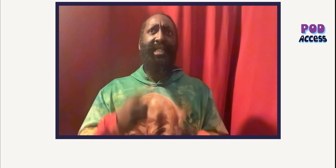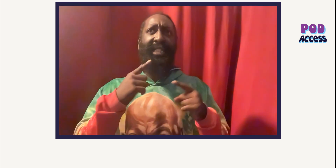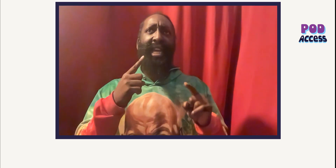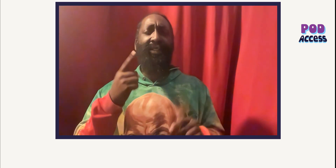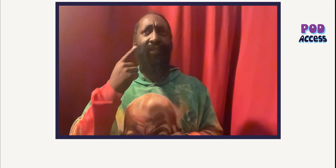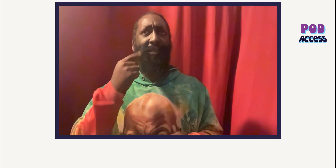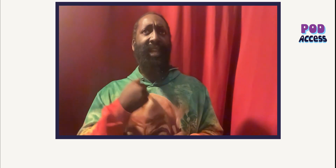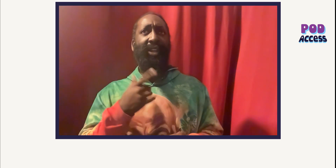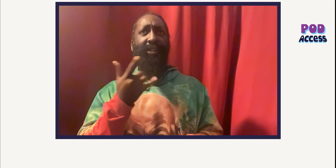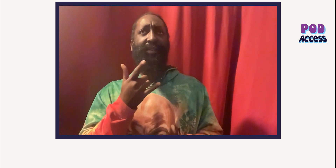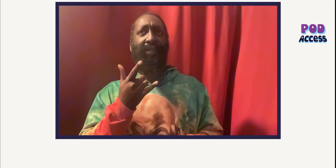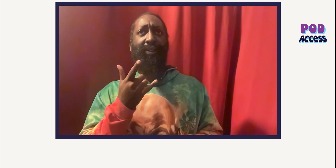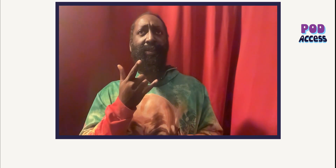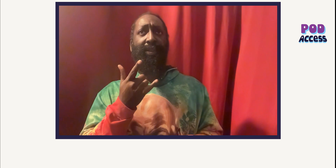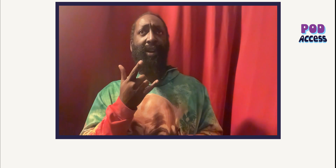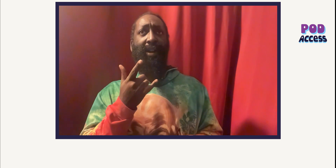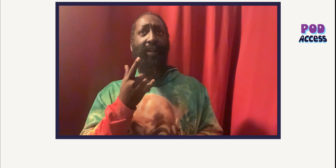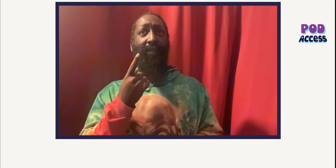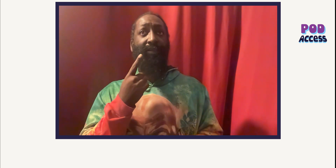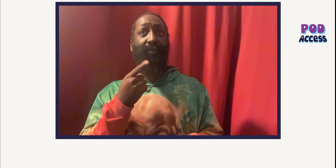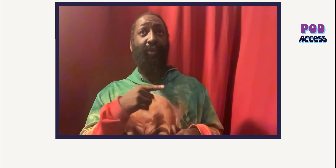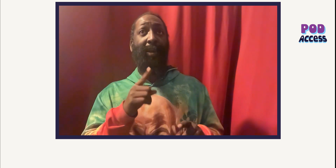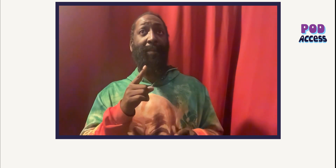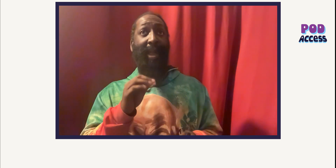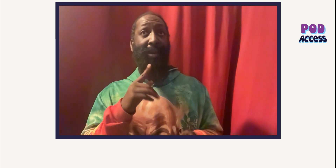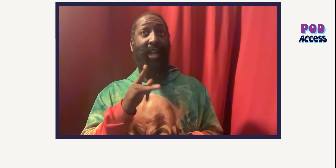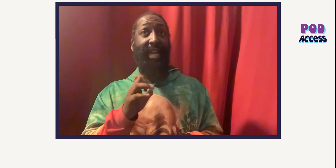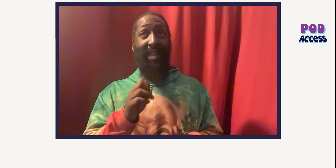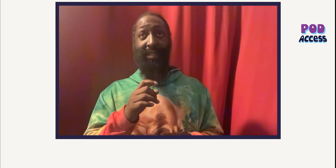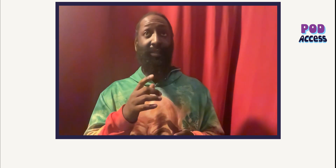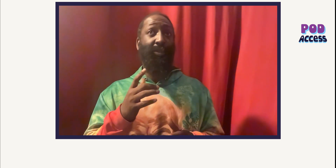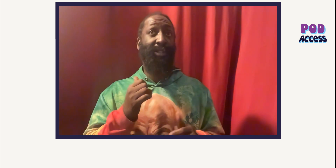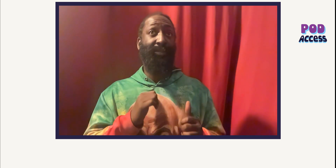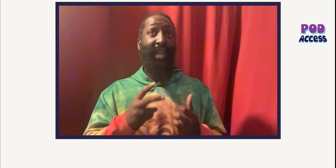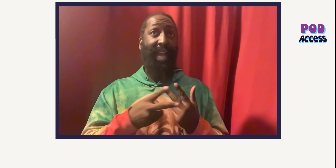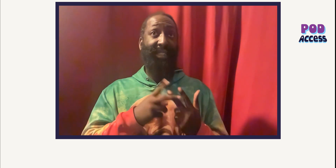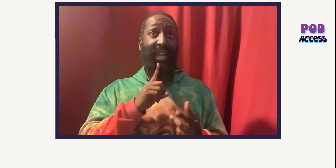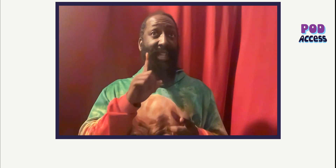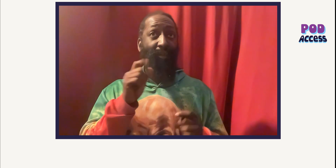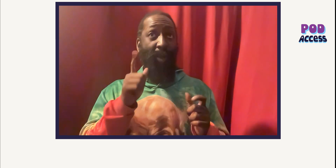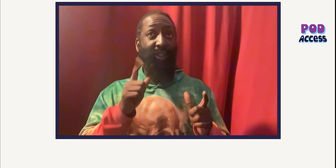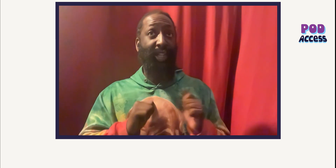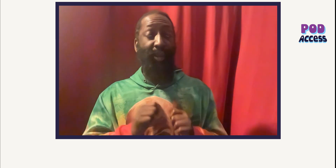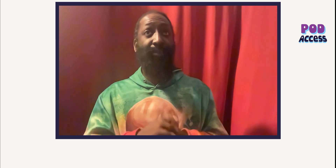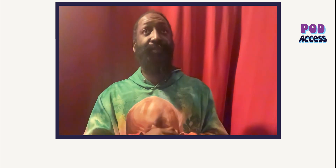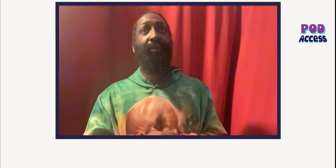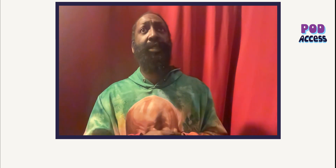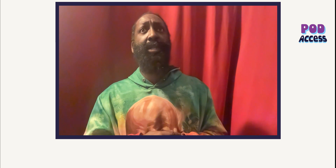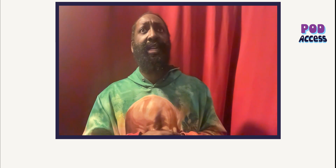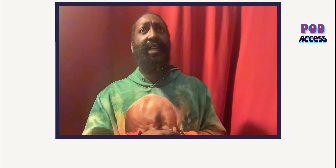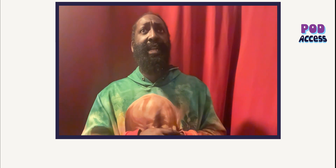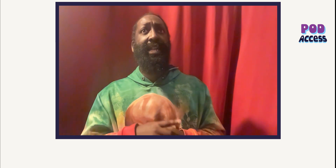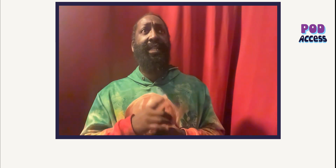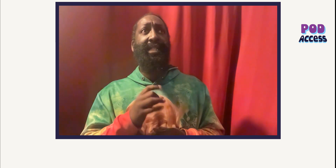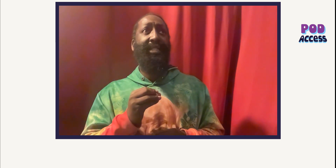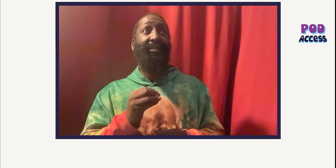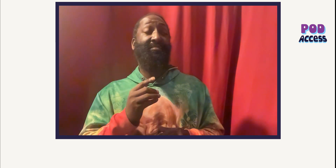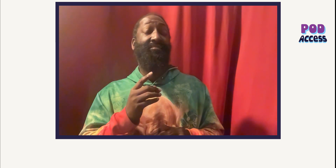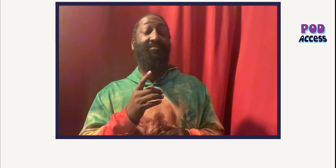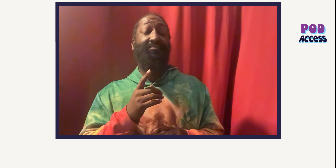Success, for me, doing my podcast, #DeafWoke show, is